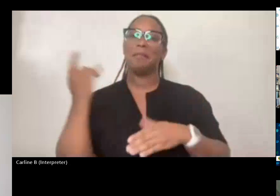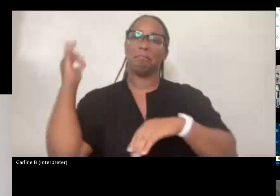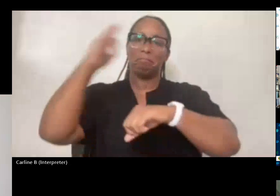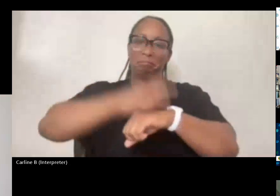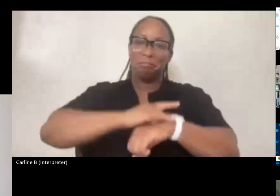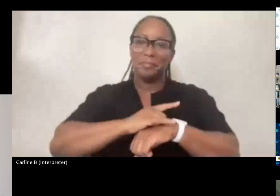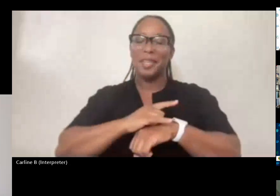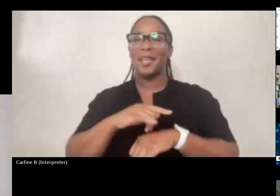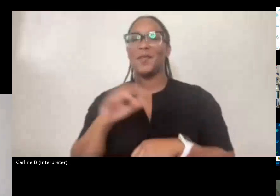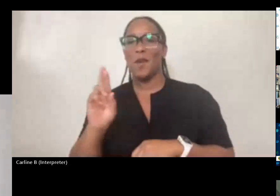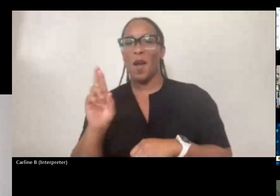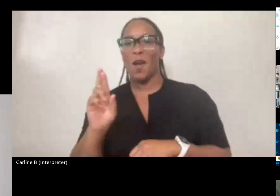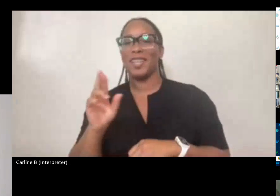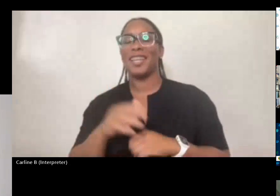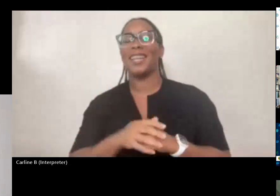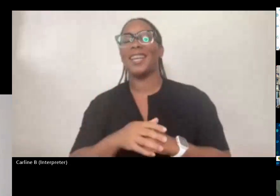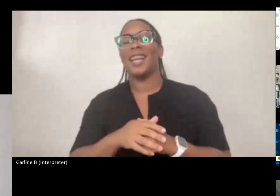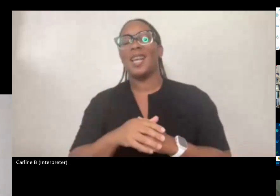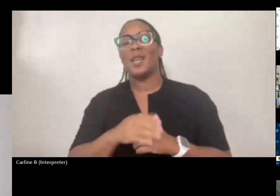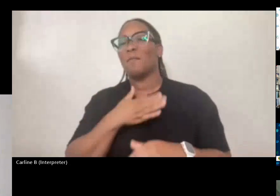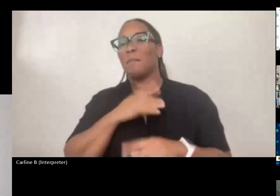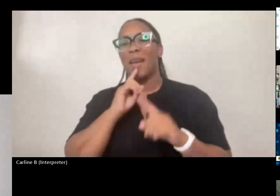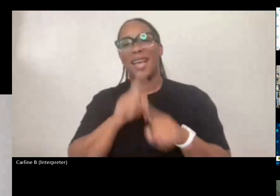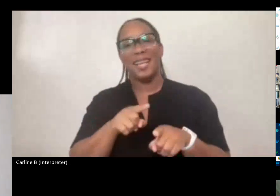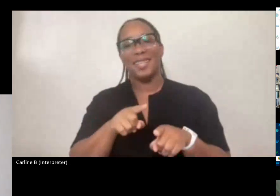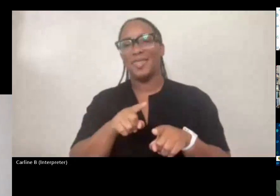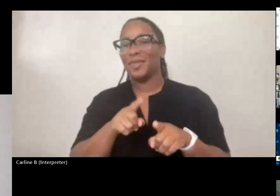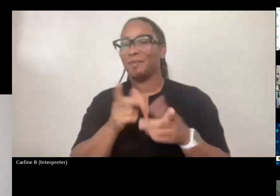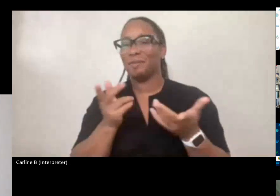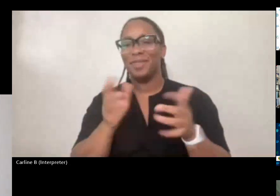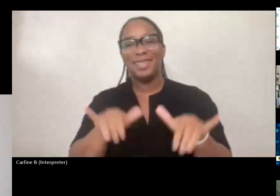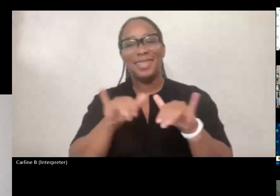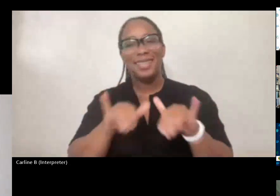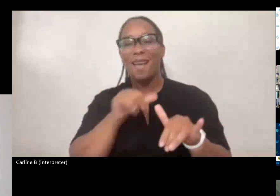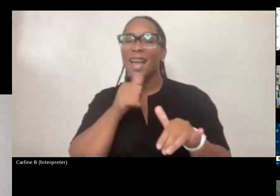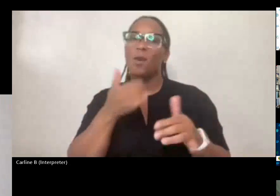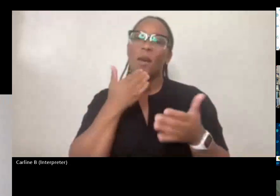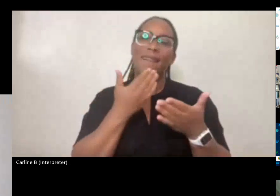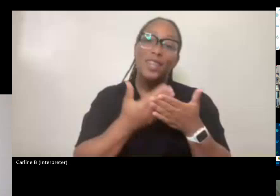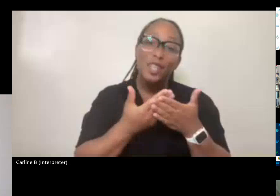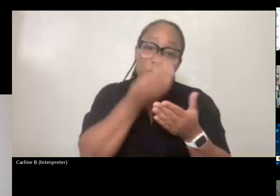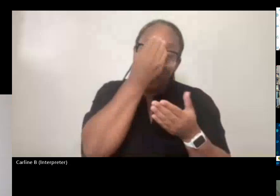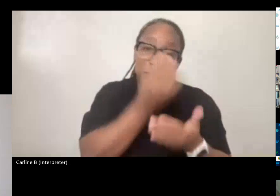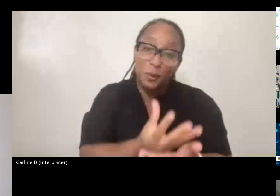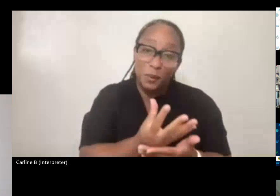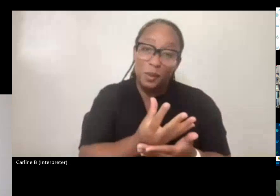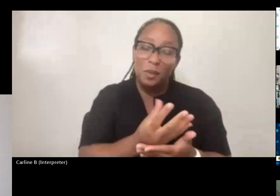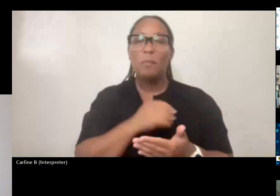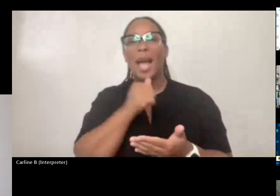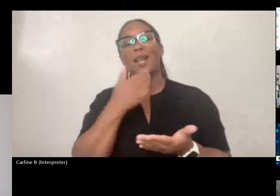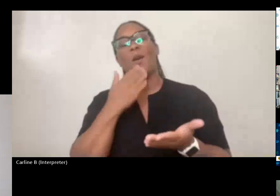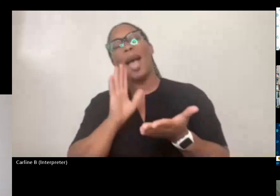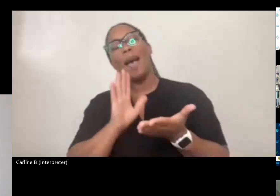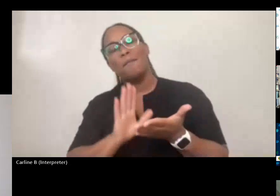being there, my answer is still the same. I don't have good news. I don't have bad news.